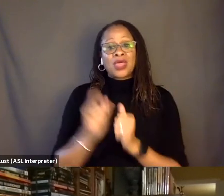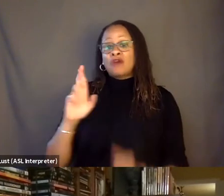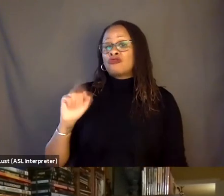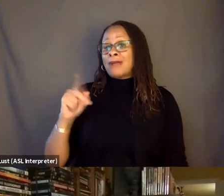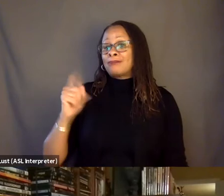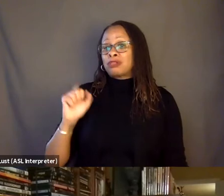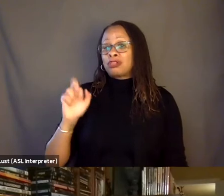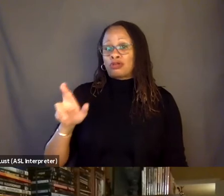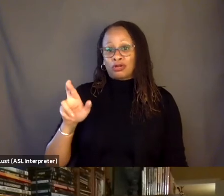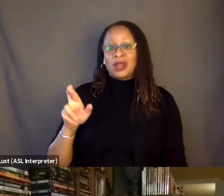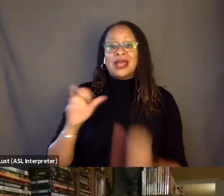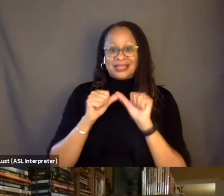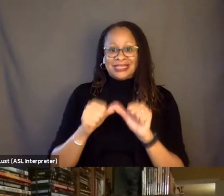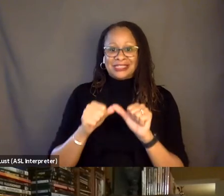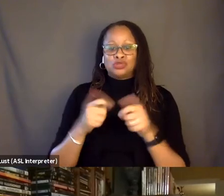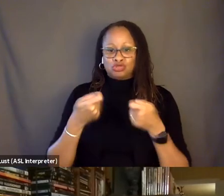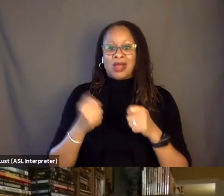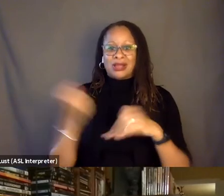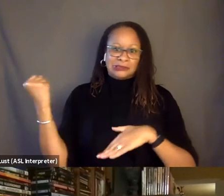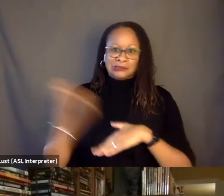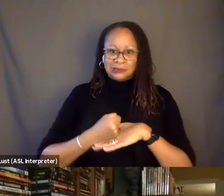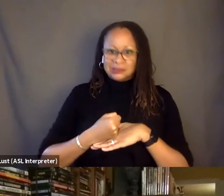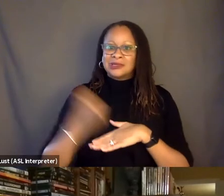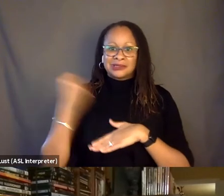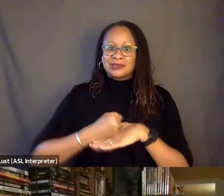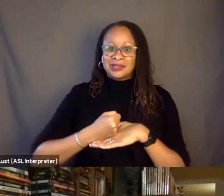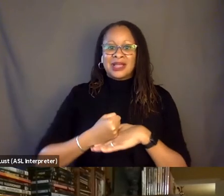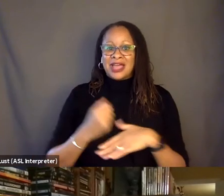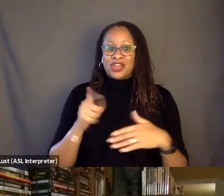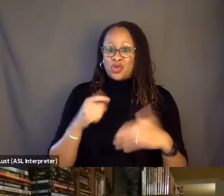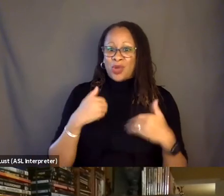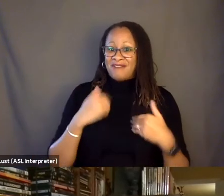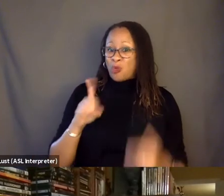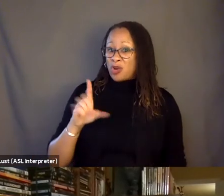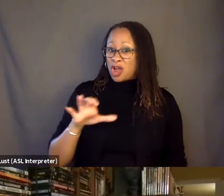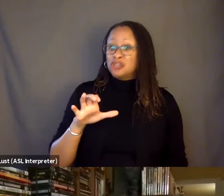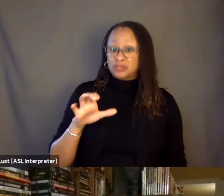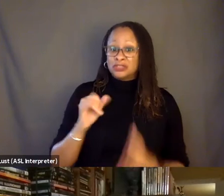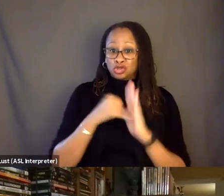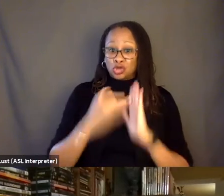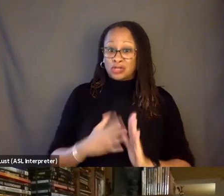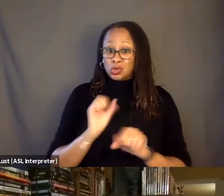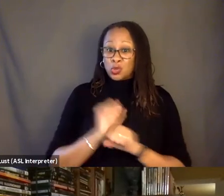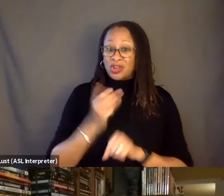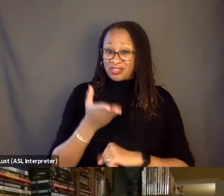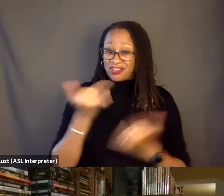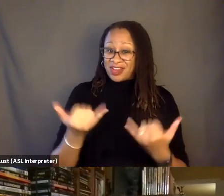they keep trying to shut Rappler down as well. And you have like a hundred journalists working there now and it's the fourth biggest